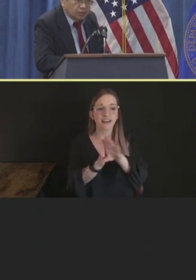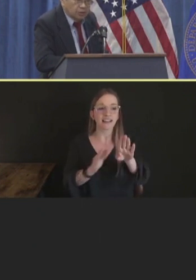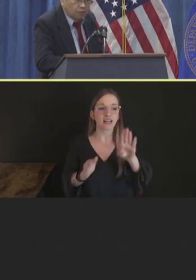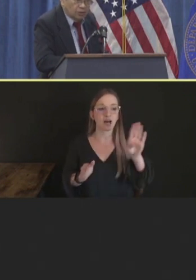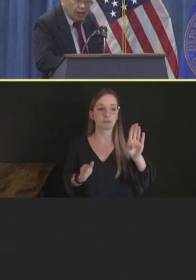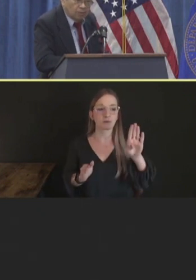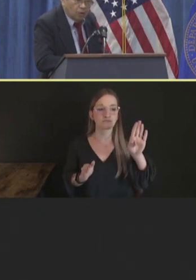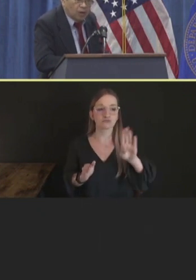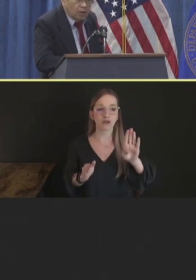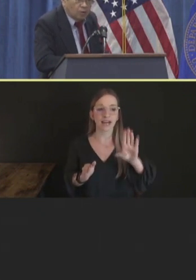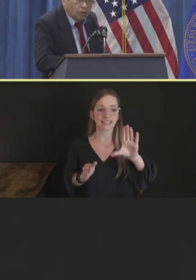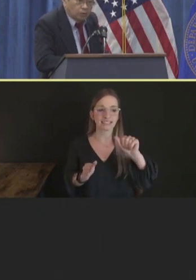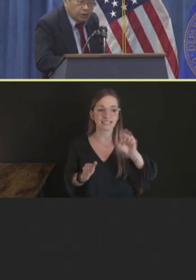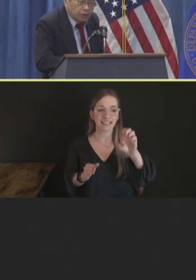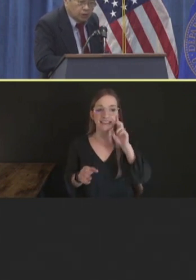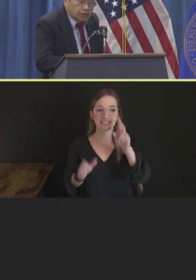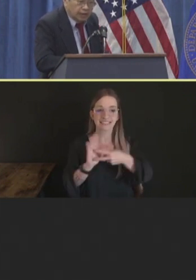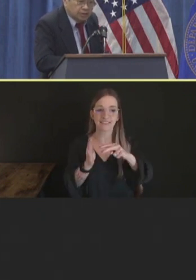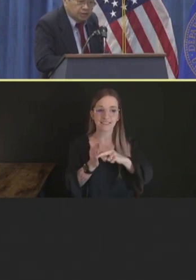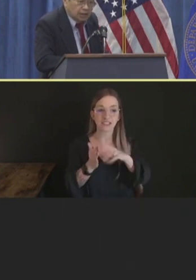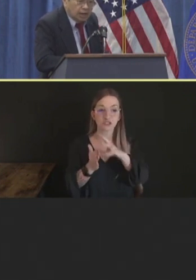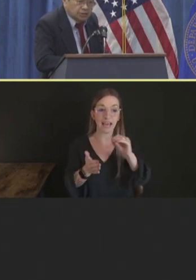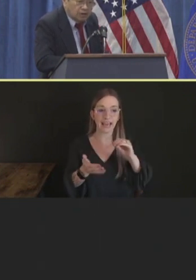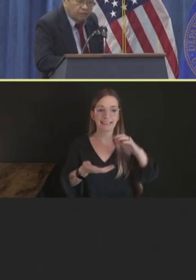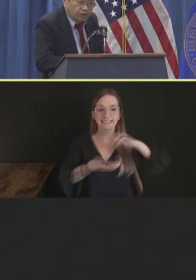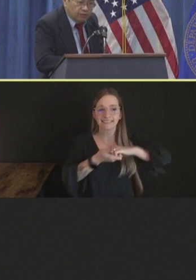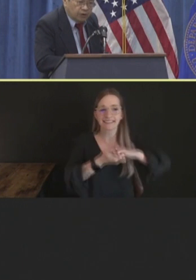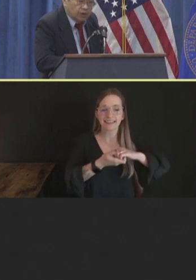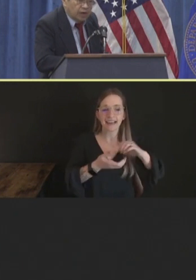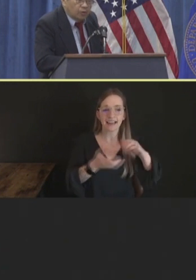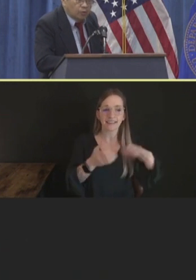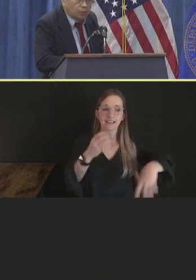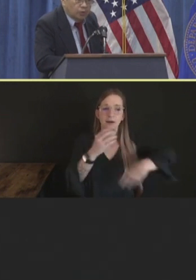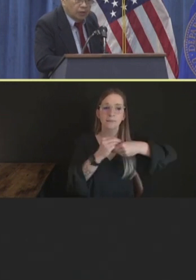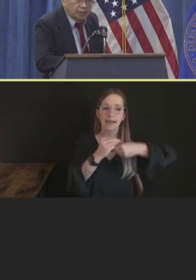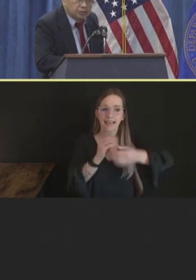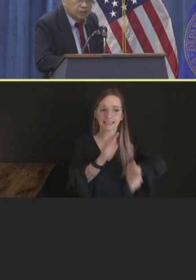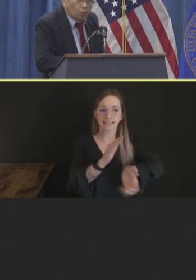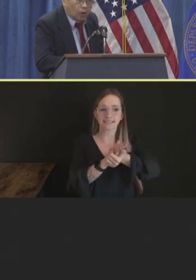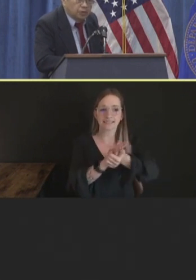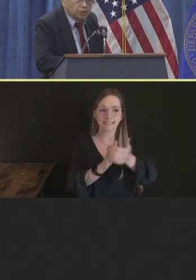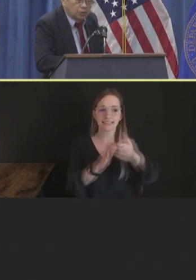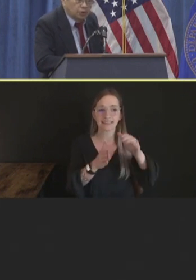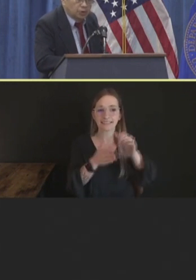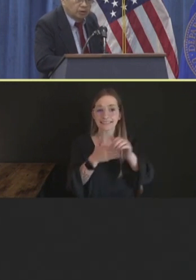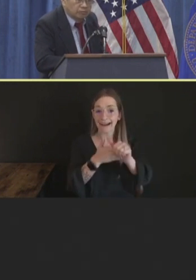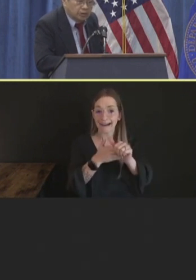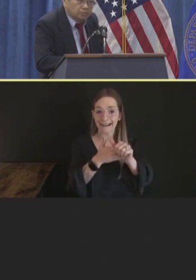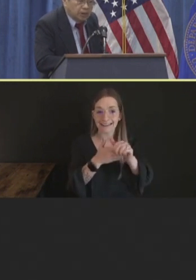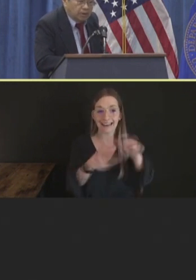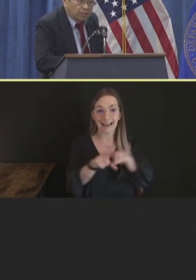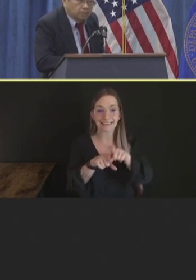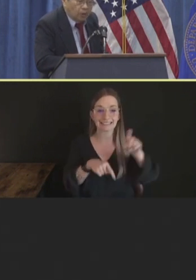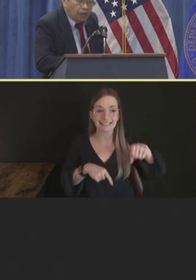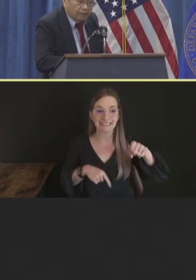So for example, when we looked at Lassa fever, we realized that one third of the people,